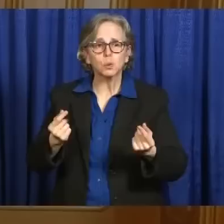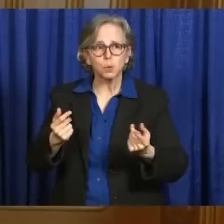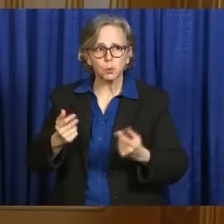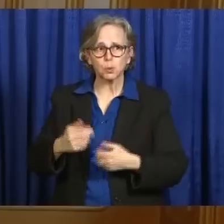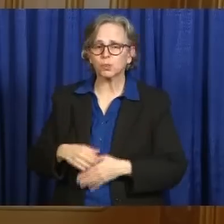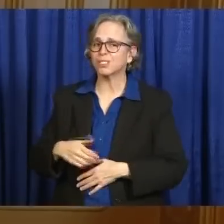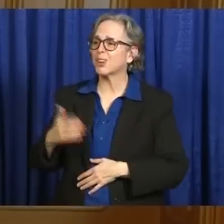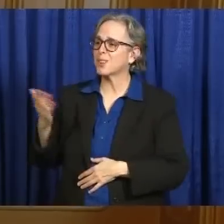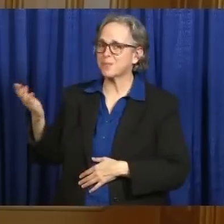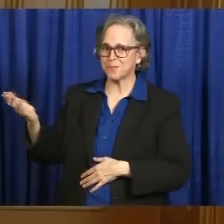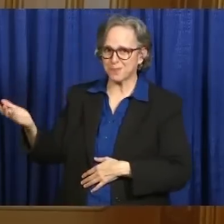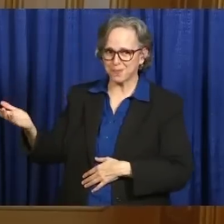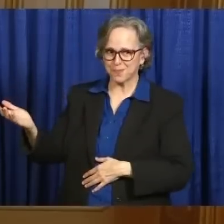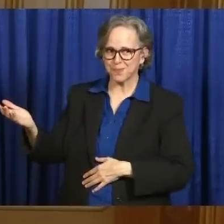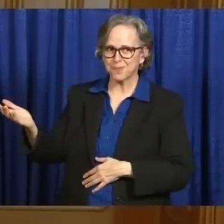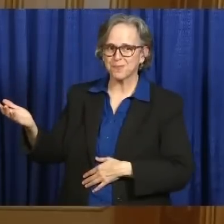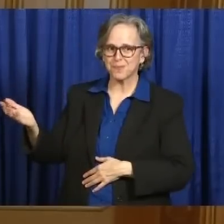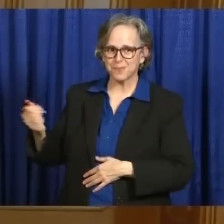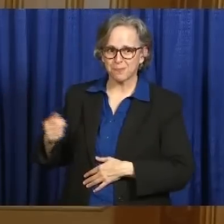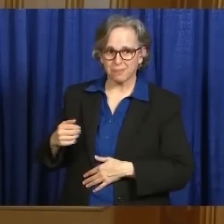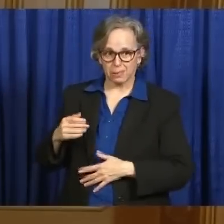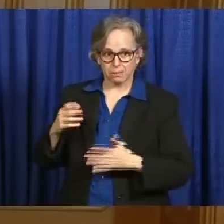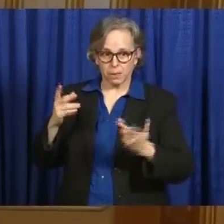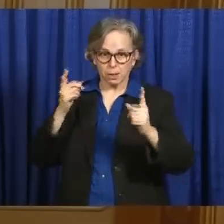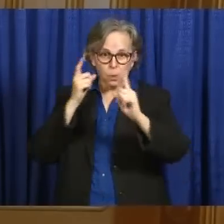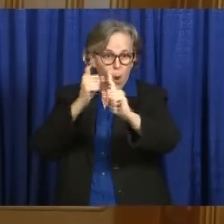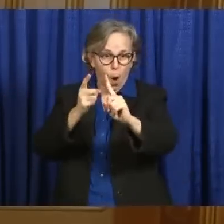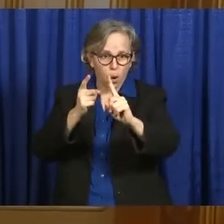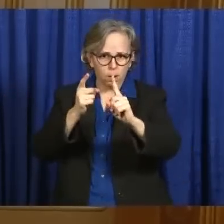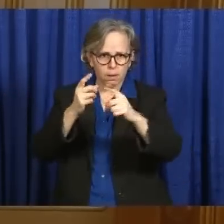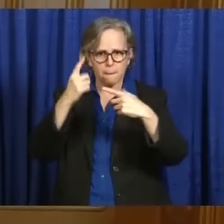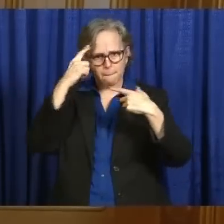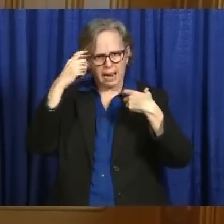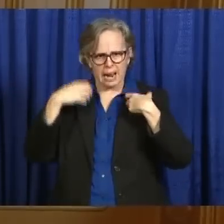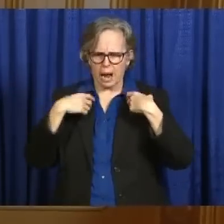FOR JUST A MINUTE, A FEW MINUTES , ABOUT SOME OF THE IDEAS SHE HAS AND SOME OF THE THINGS GOING ON OUT THERE.